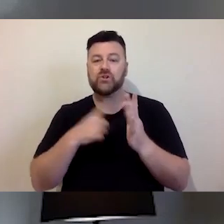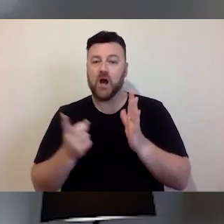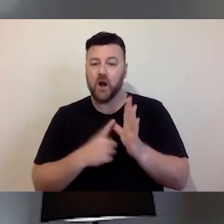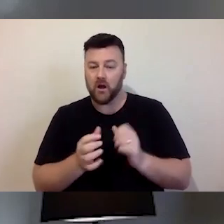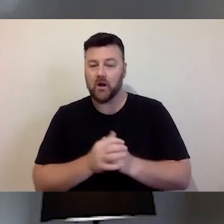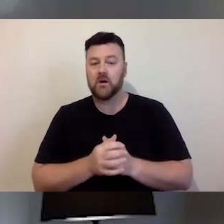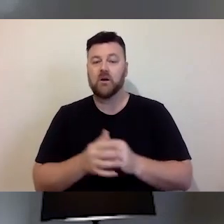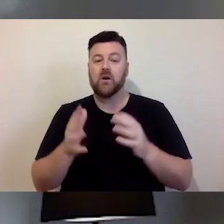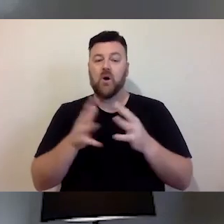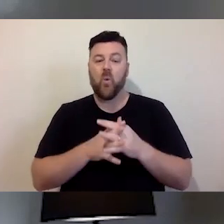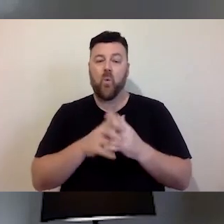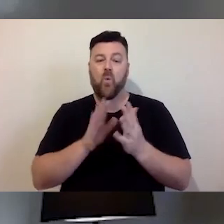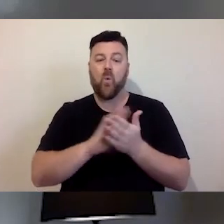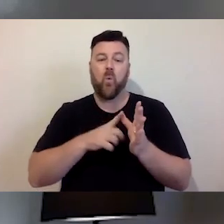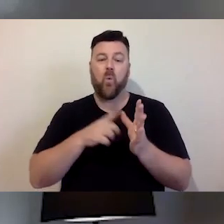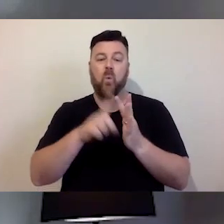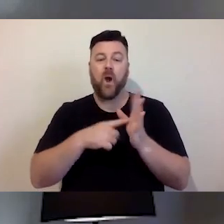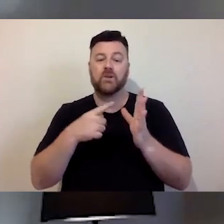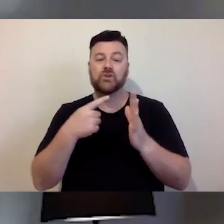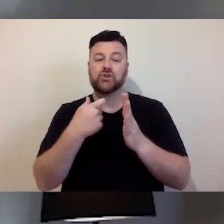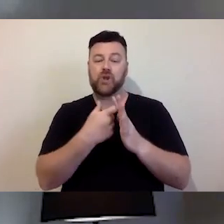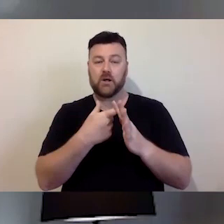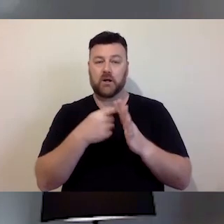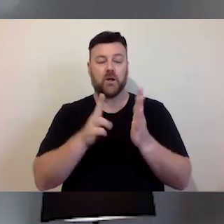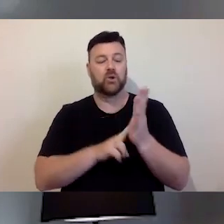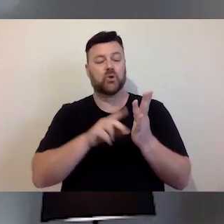More Woodjack Noongar.